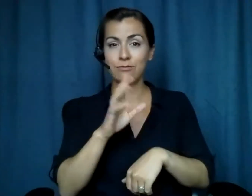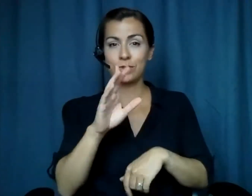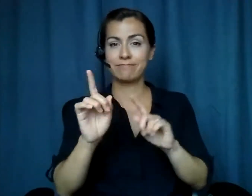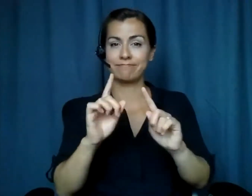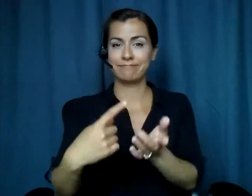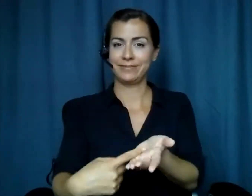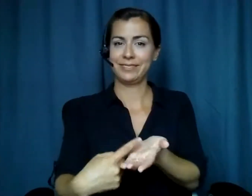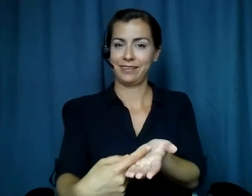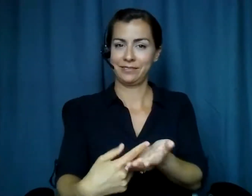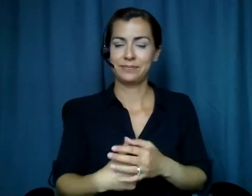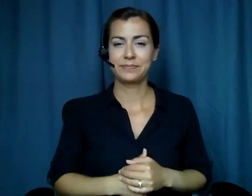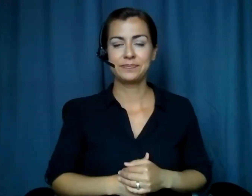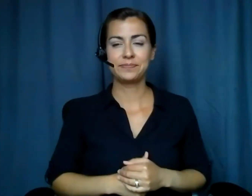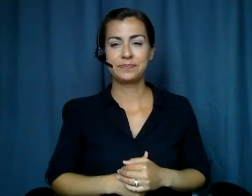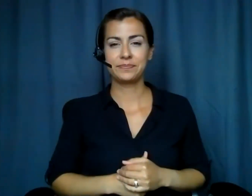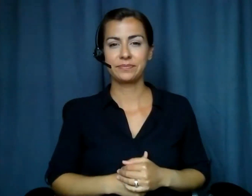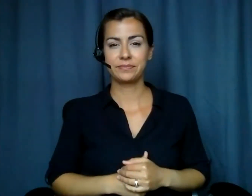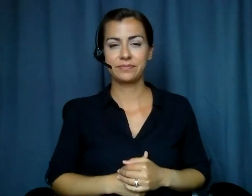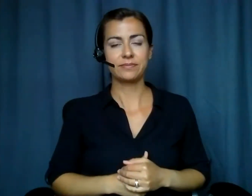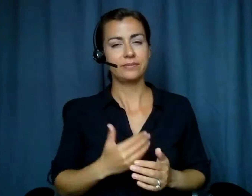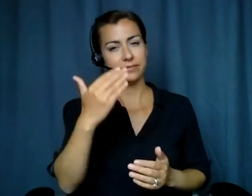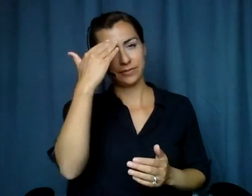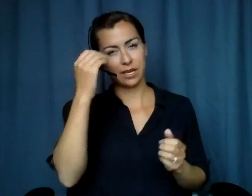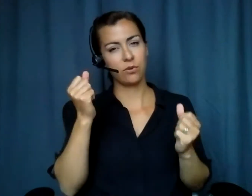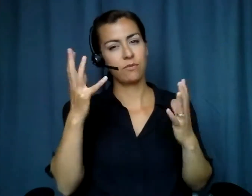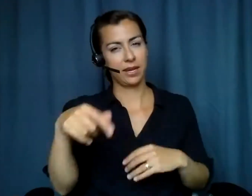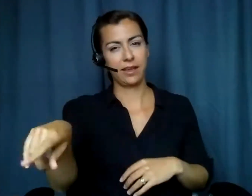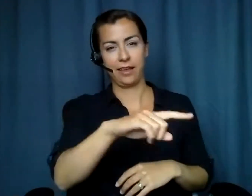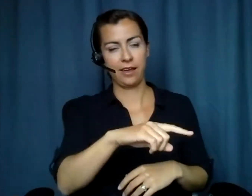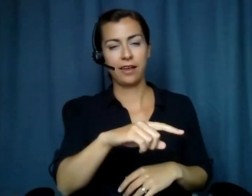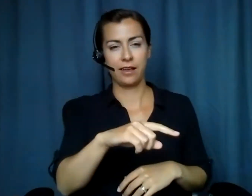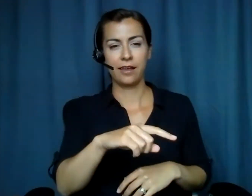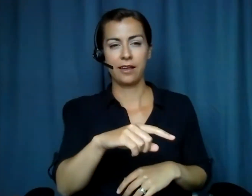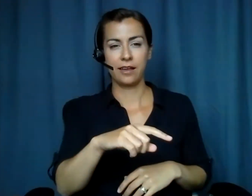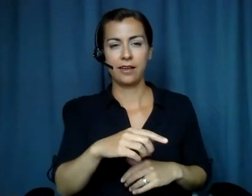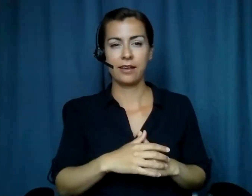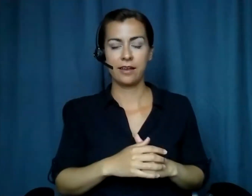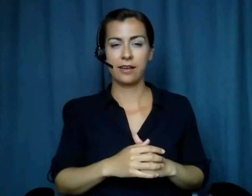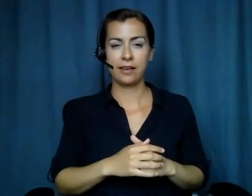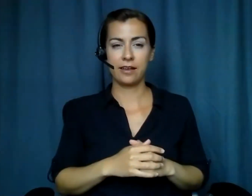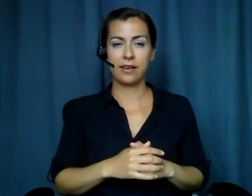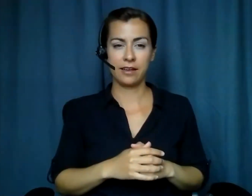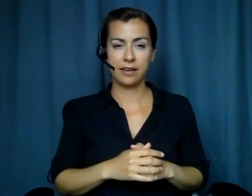a little bit about the legal background for disability rights as it relates to voting.